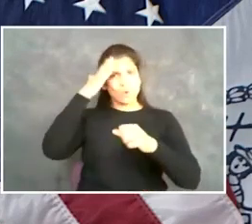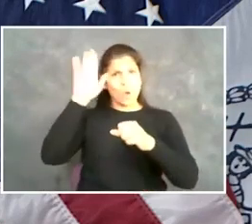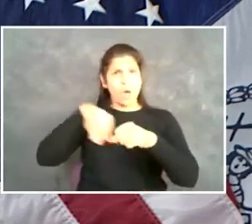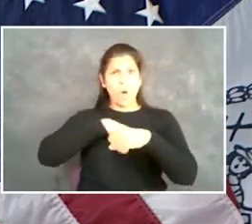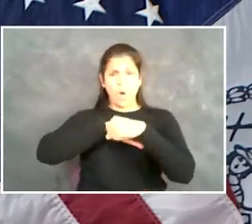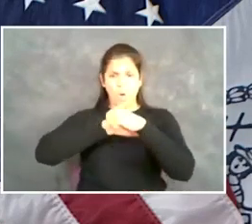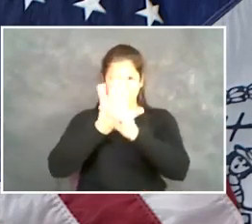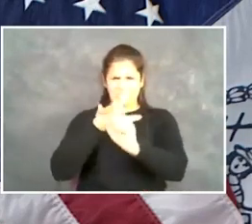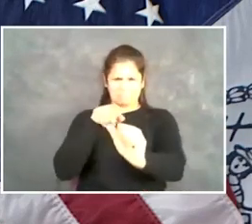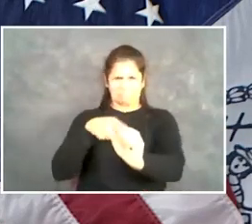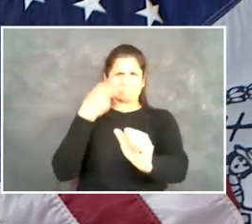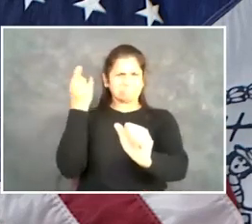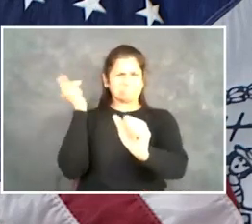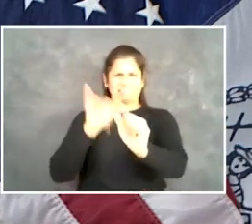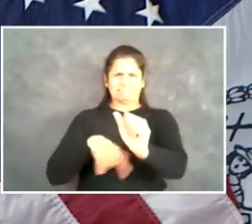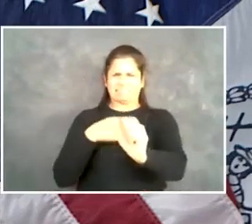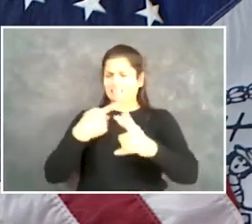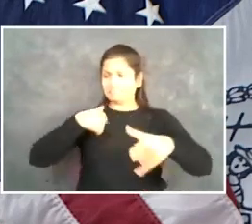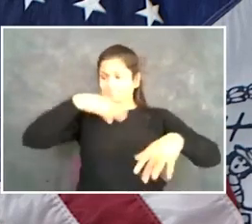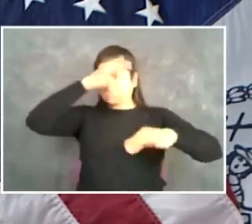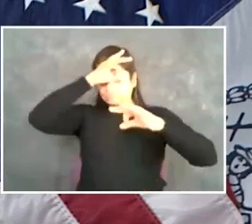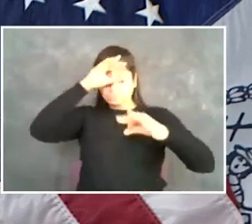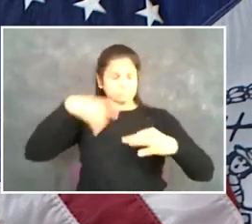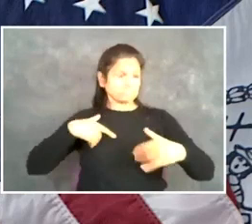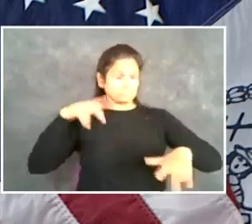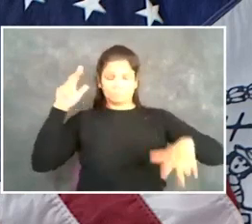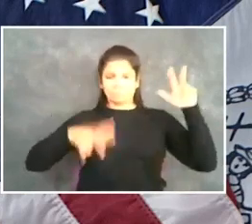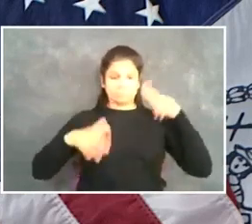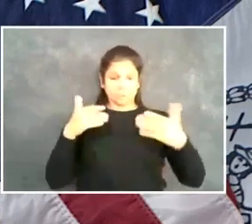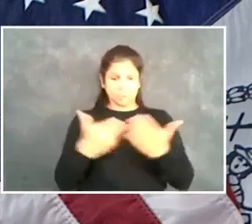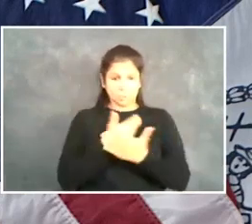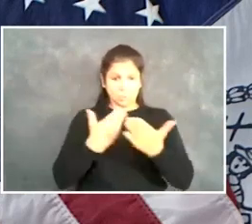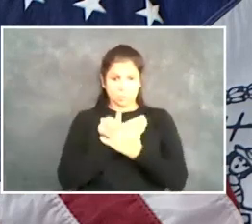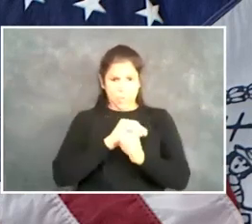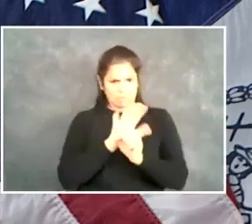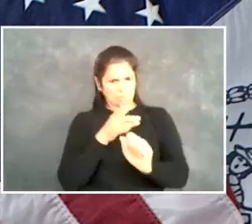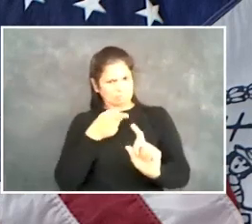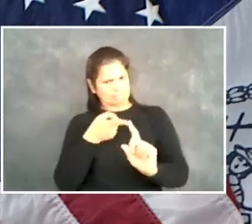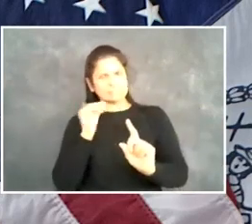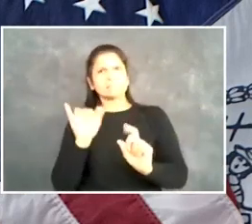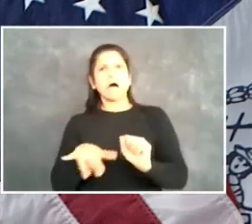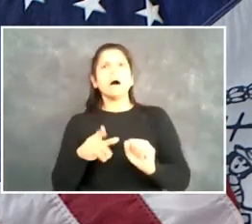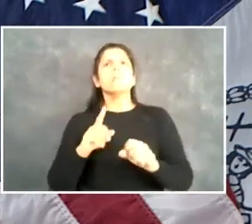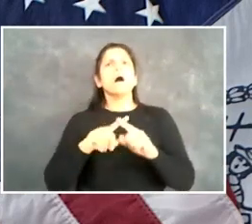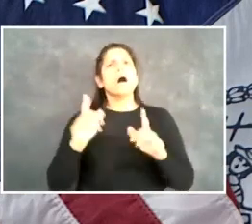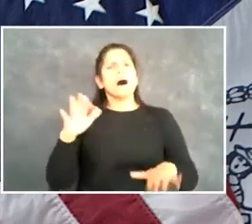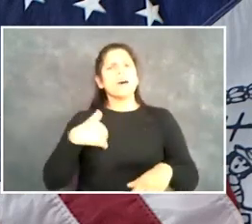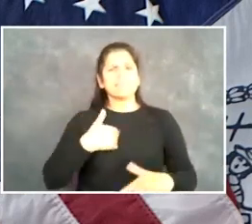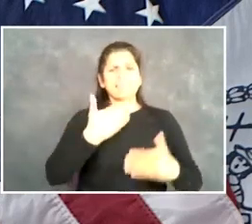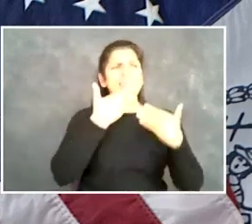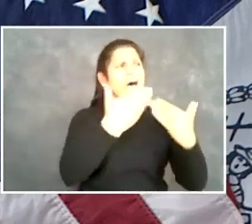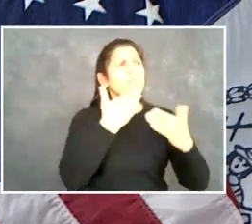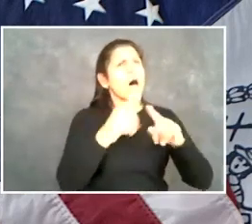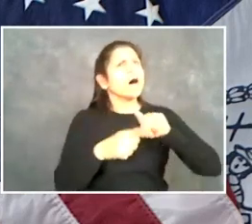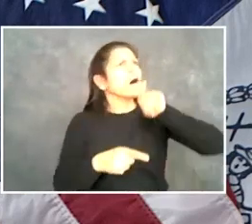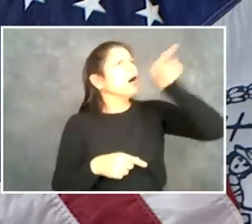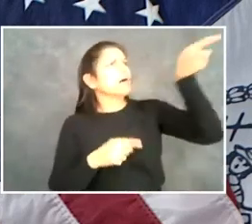THE GREAT UNKNOWN HERE AND WE